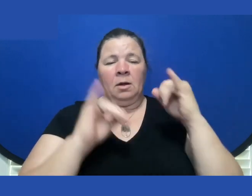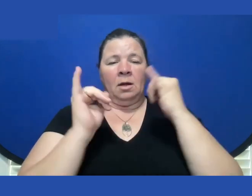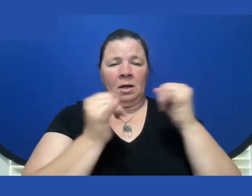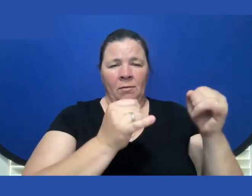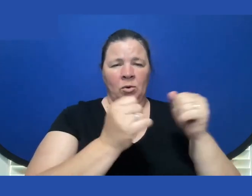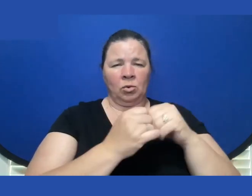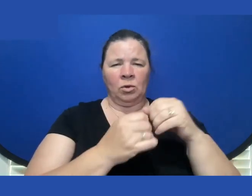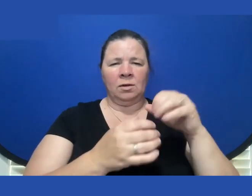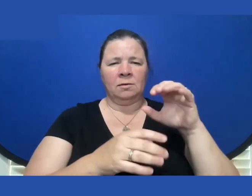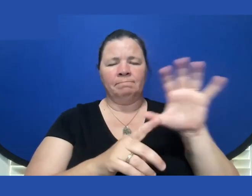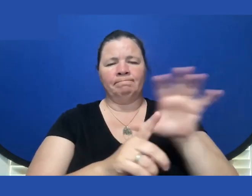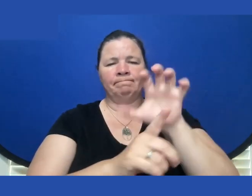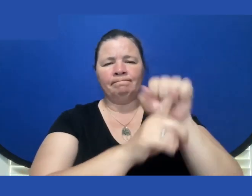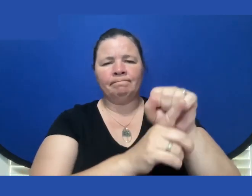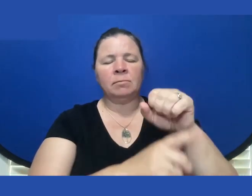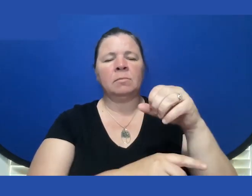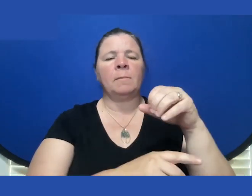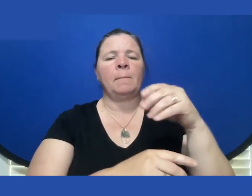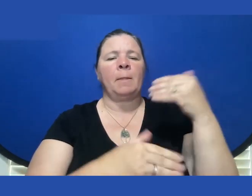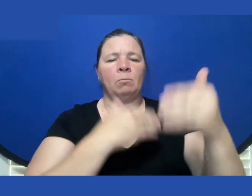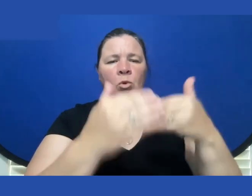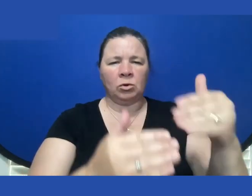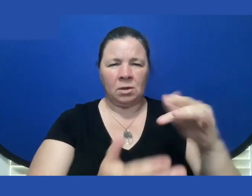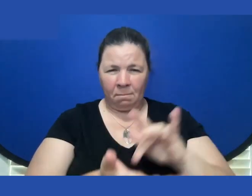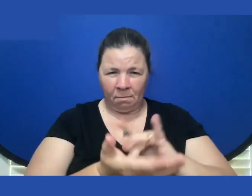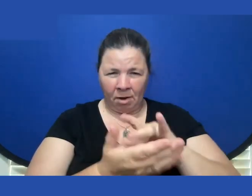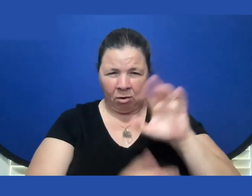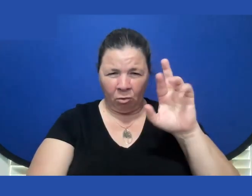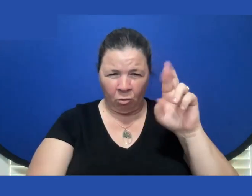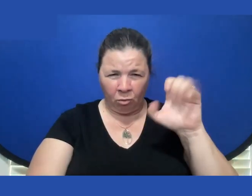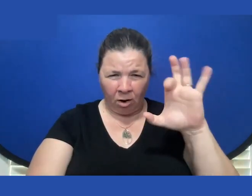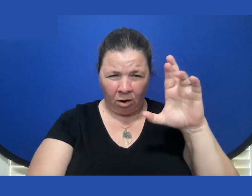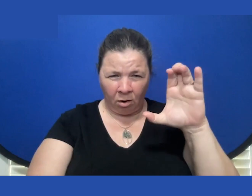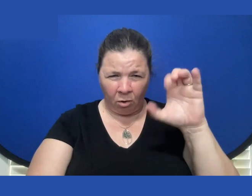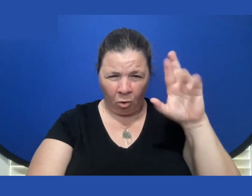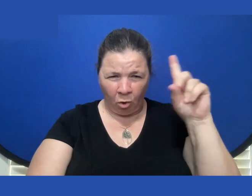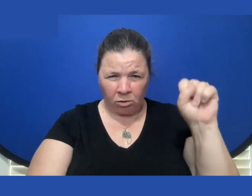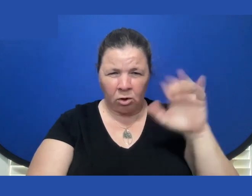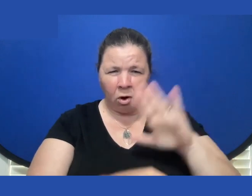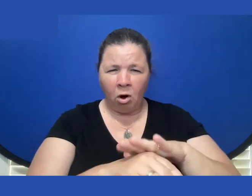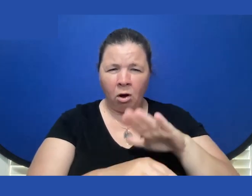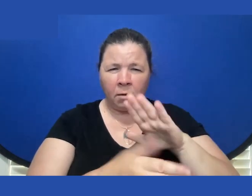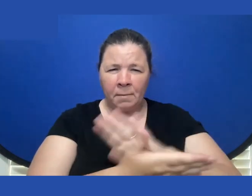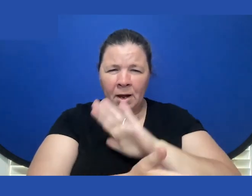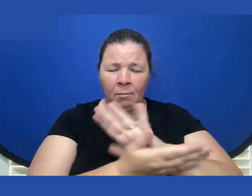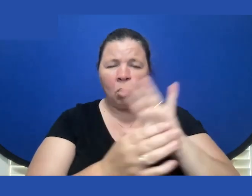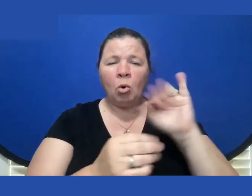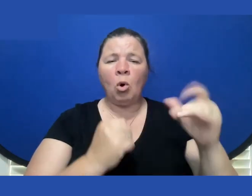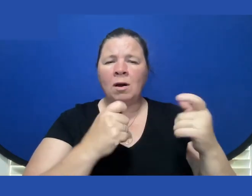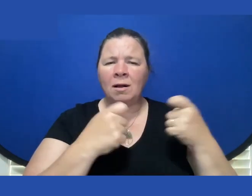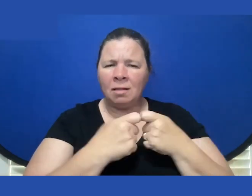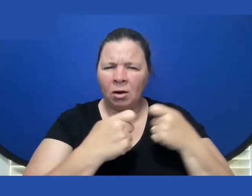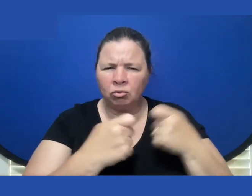So, are these medical records that are on paper or are they also electronic? Does it work on both?